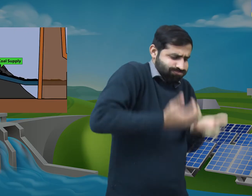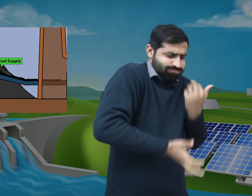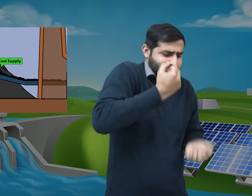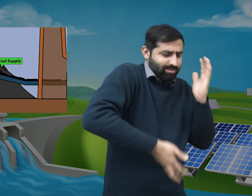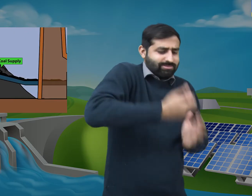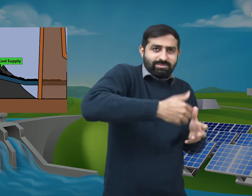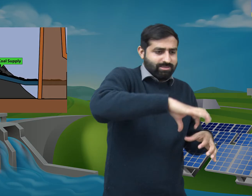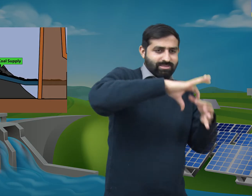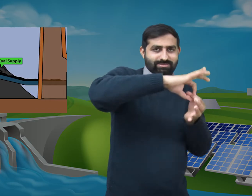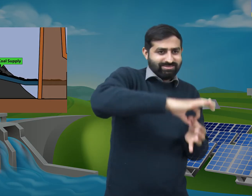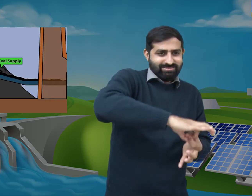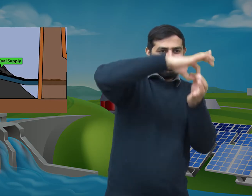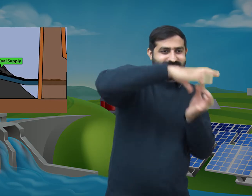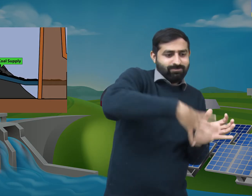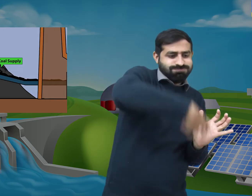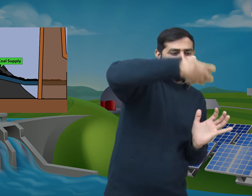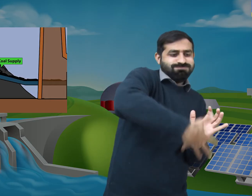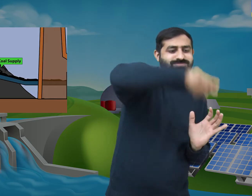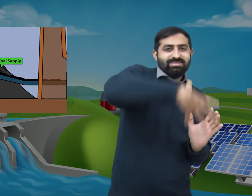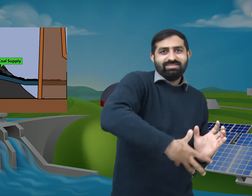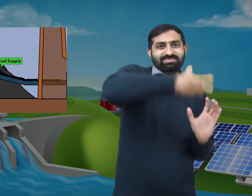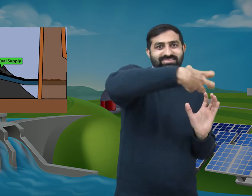and then they are transported to the power plants.